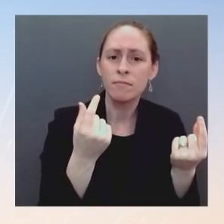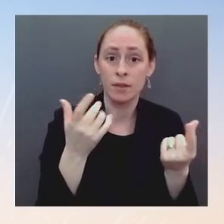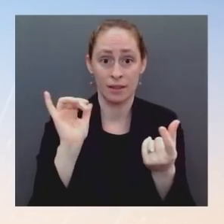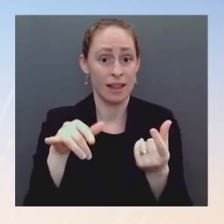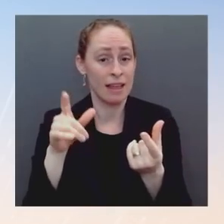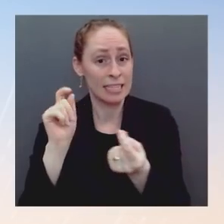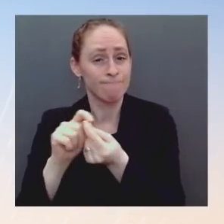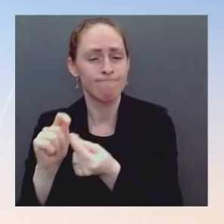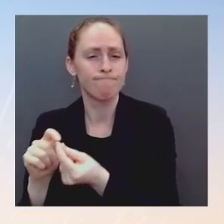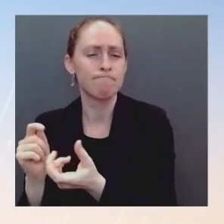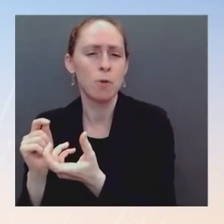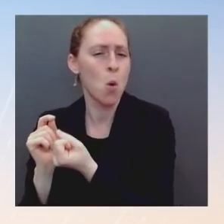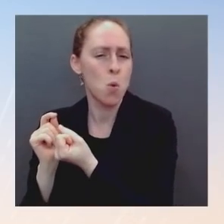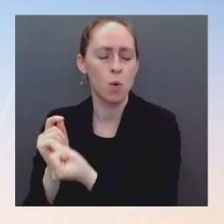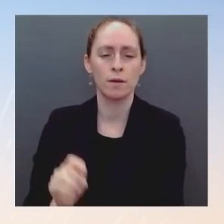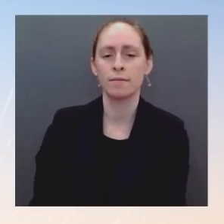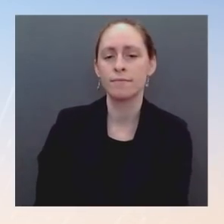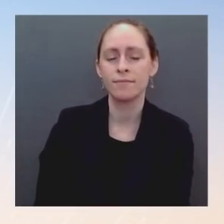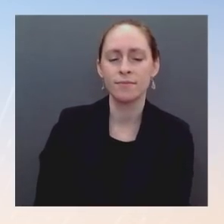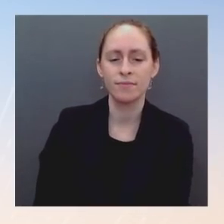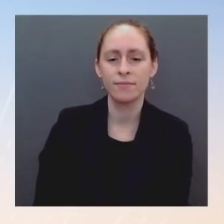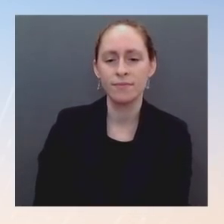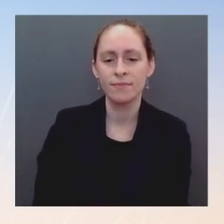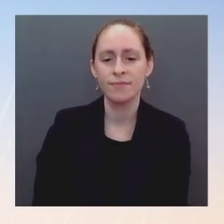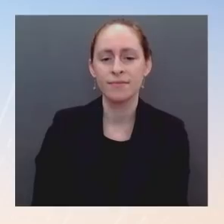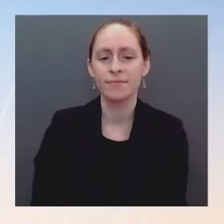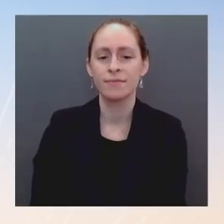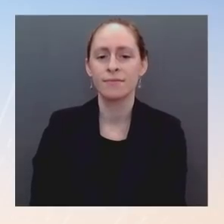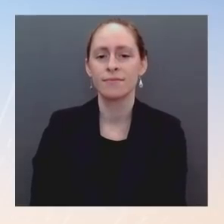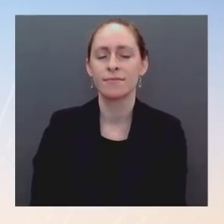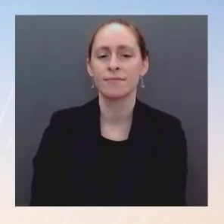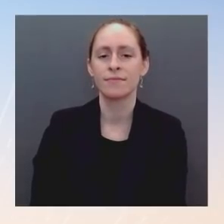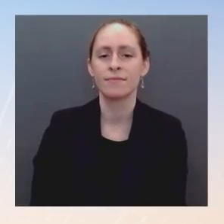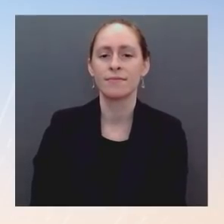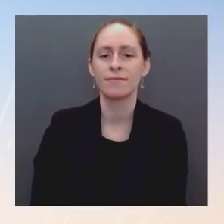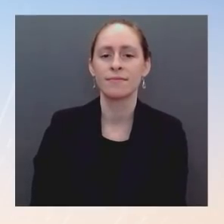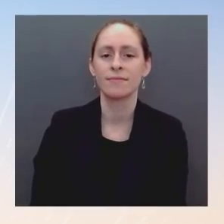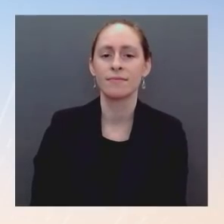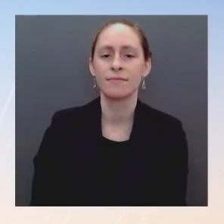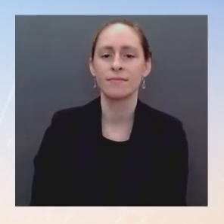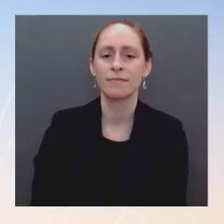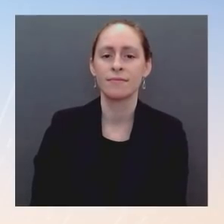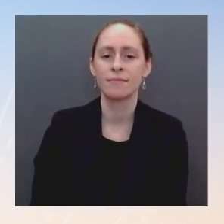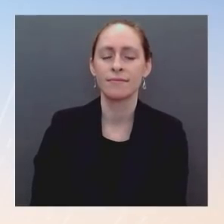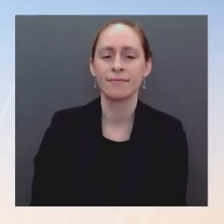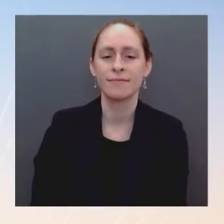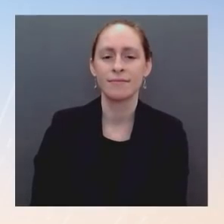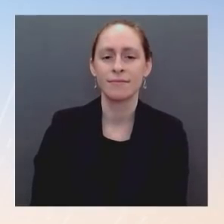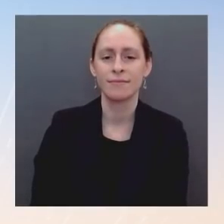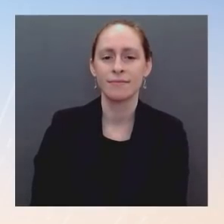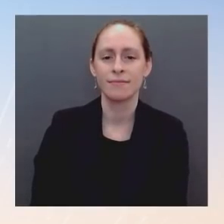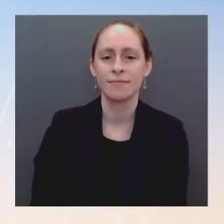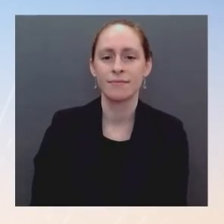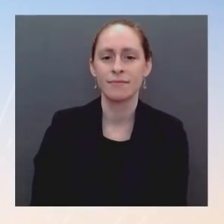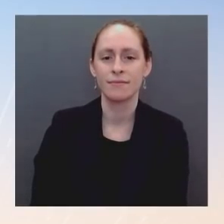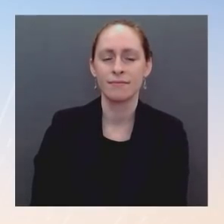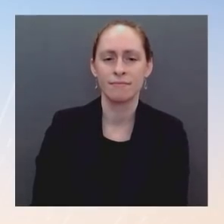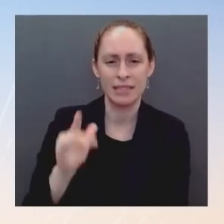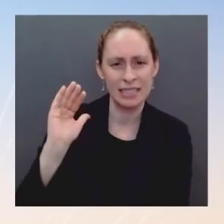preemptive sanctions against Russia ahead of a potential invasion -- a further invasion: Is that something the President is willing to sign into law